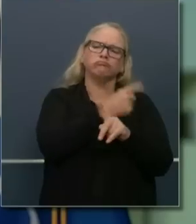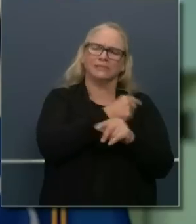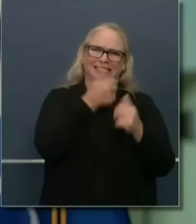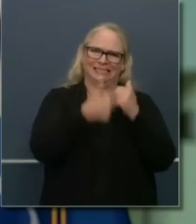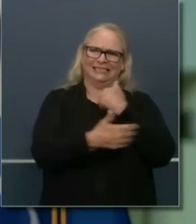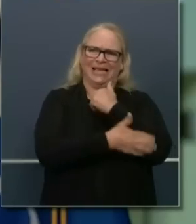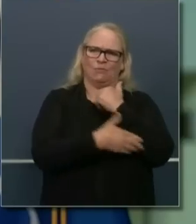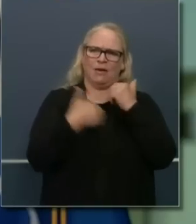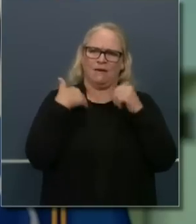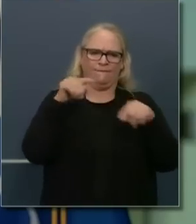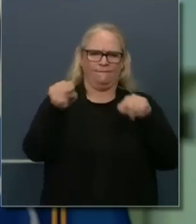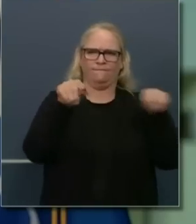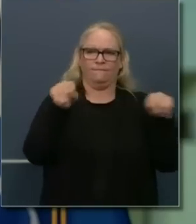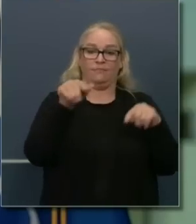CONTACT TRACERS FOR EVERY